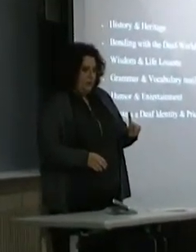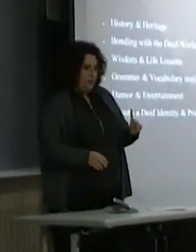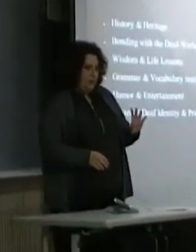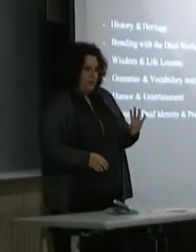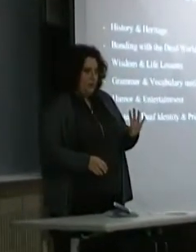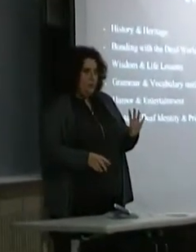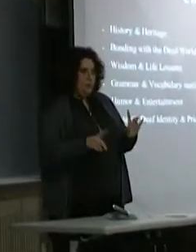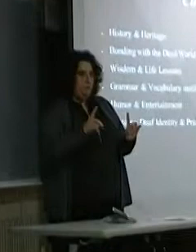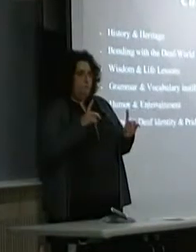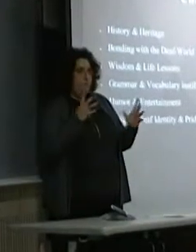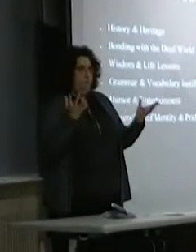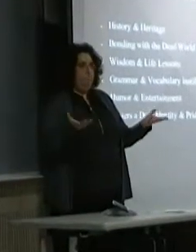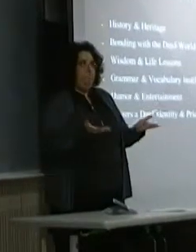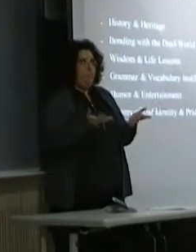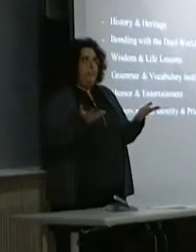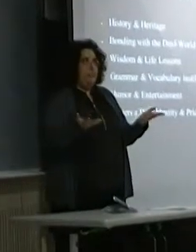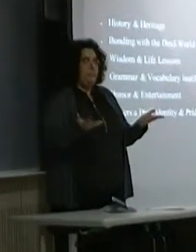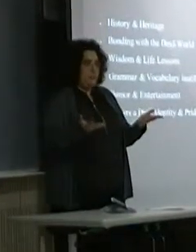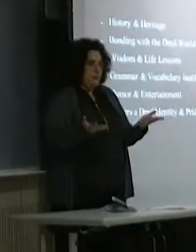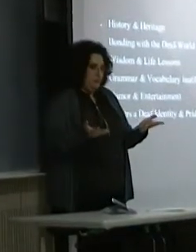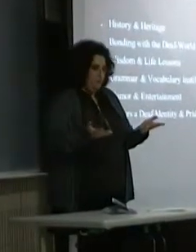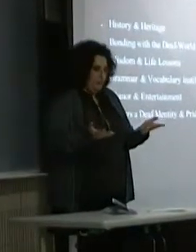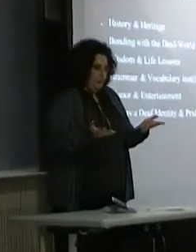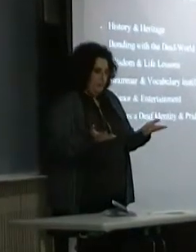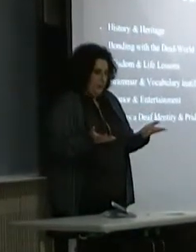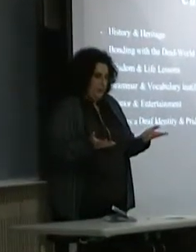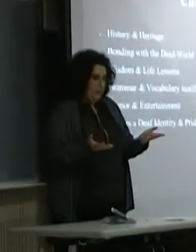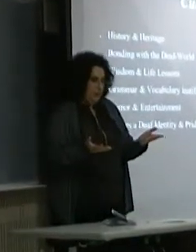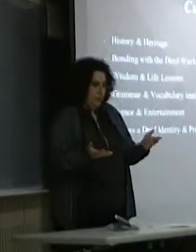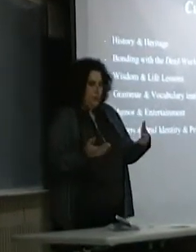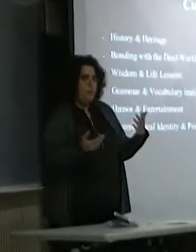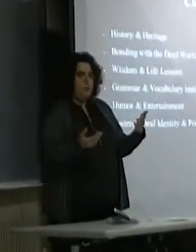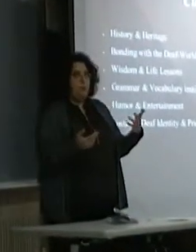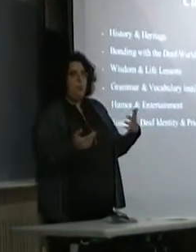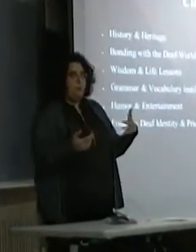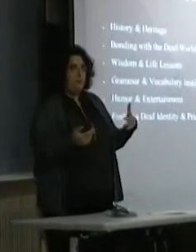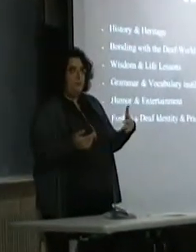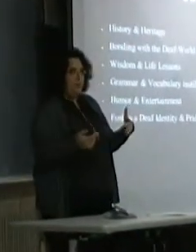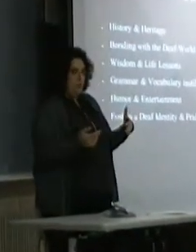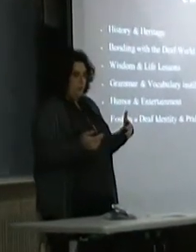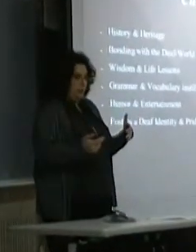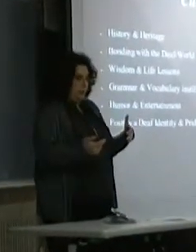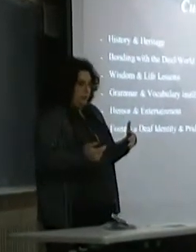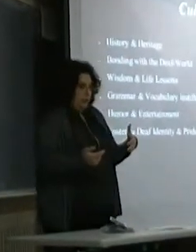I thought you'd like see an example or a piece of that preservation.